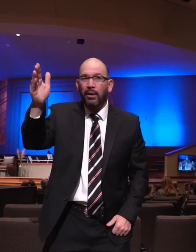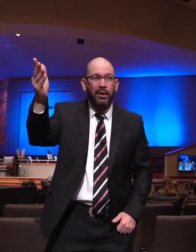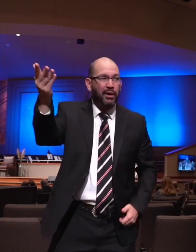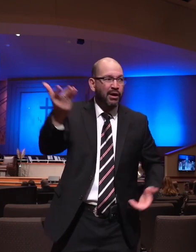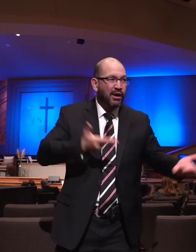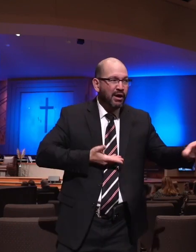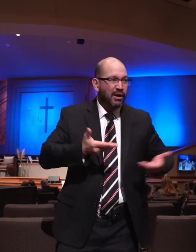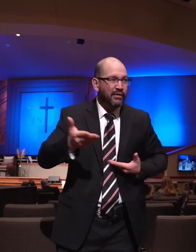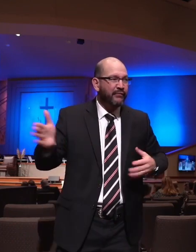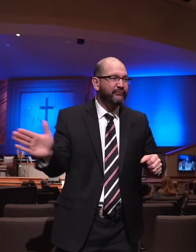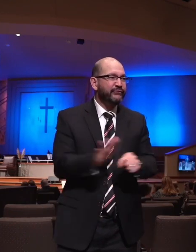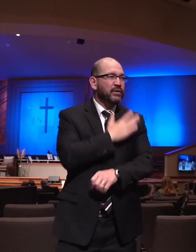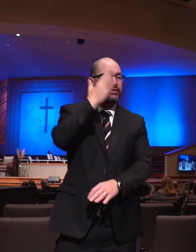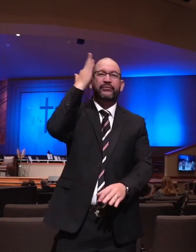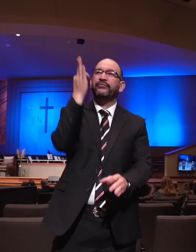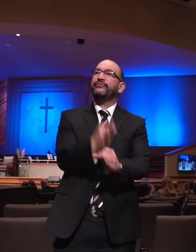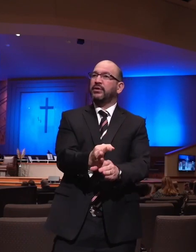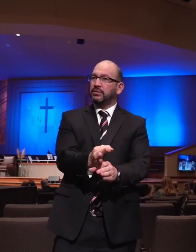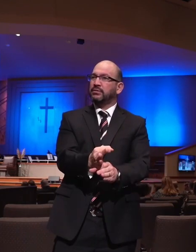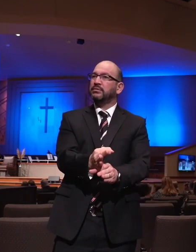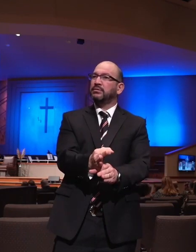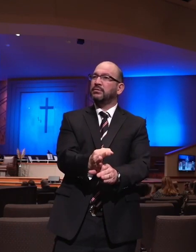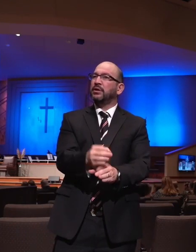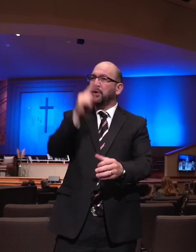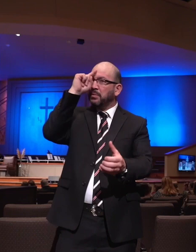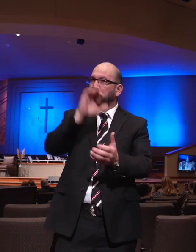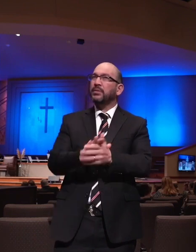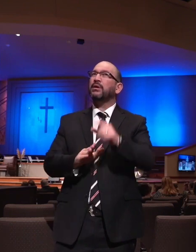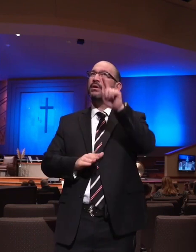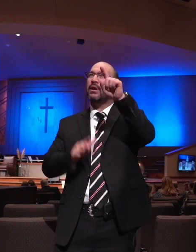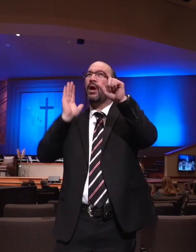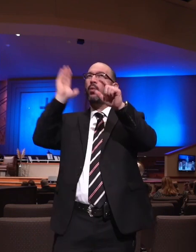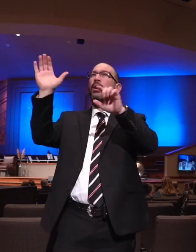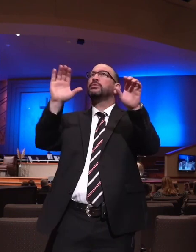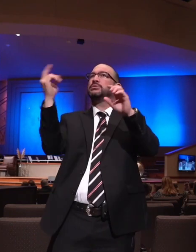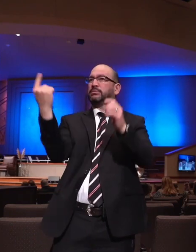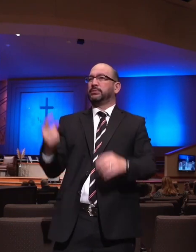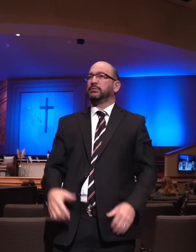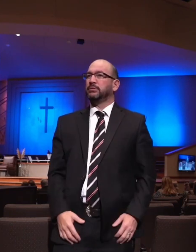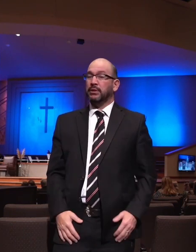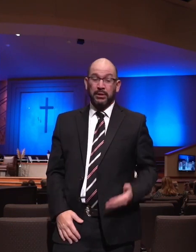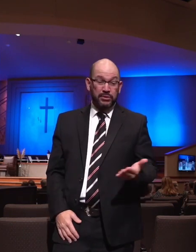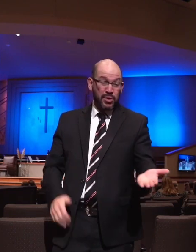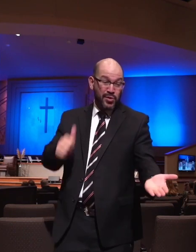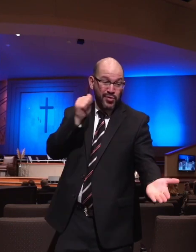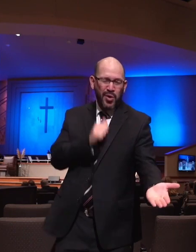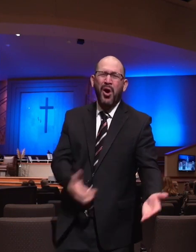to be and that you believe God's going to do something that girl knew